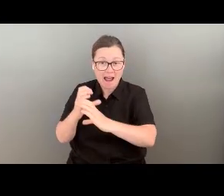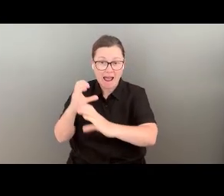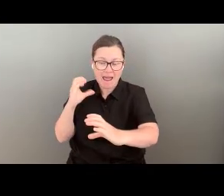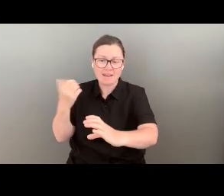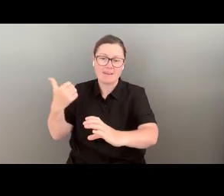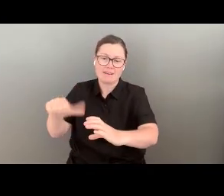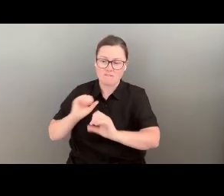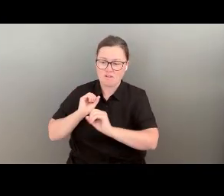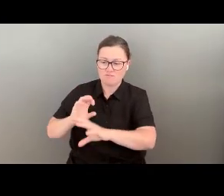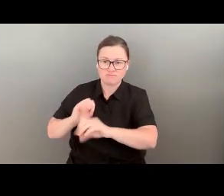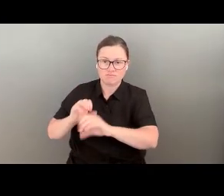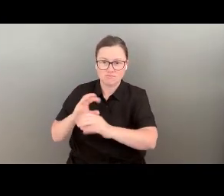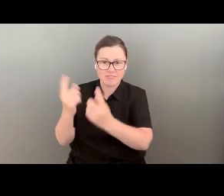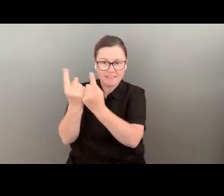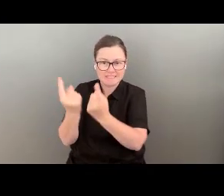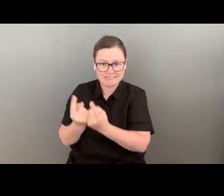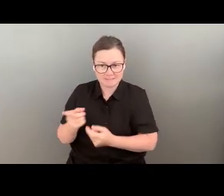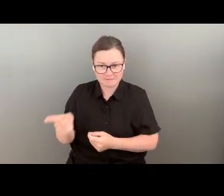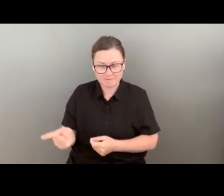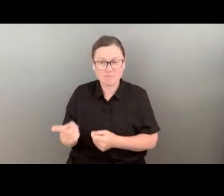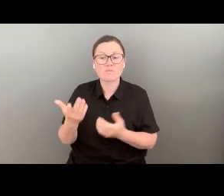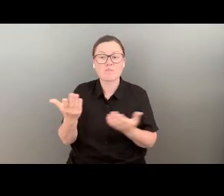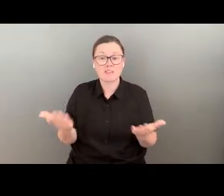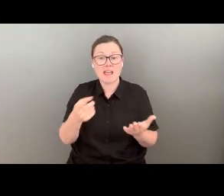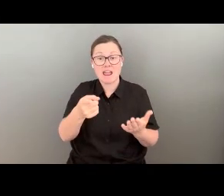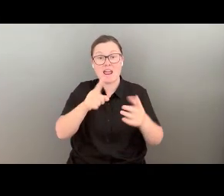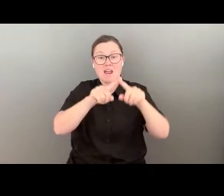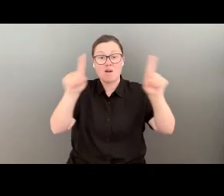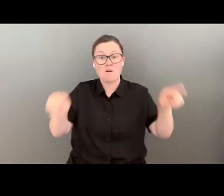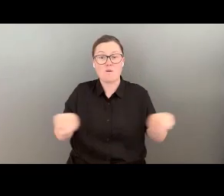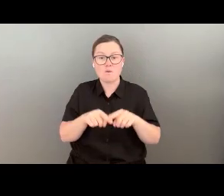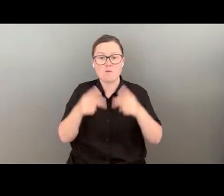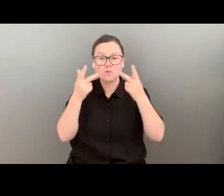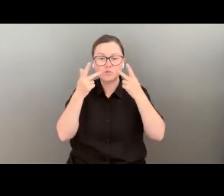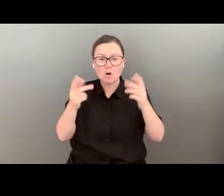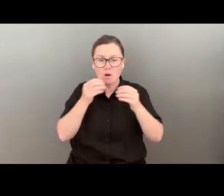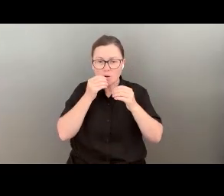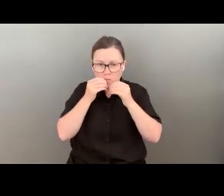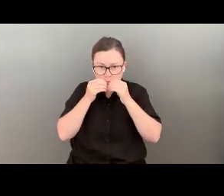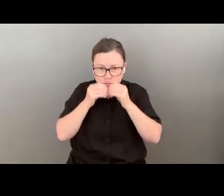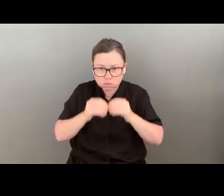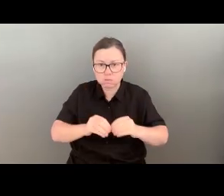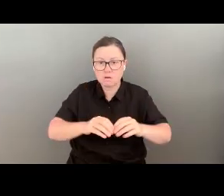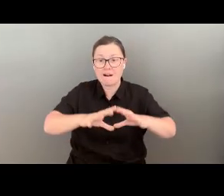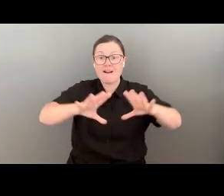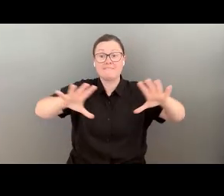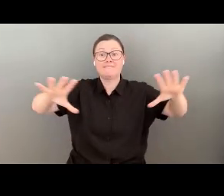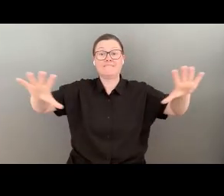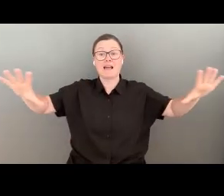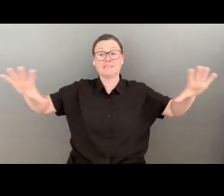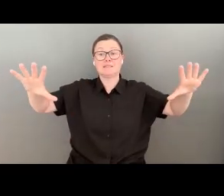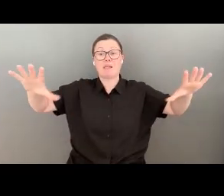You face the wrath of nature. So we had an inflatable stage that I had projection maps. But the night before the event,